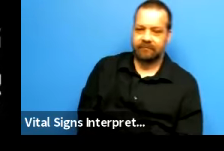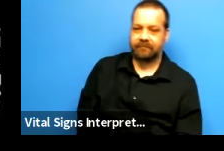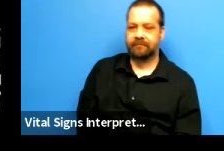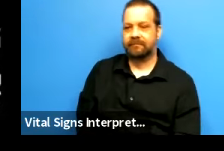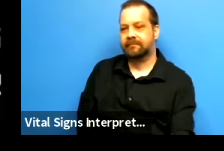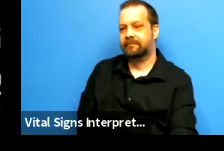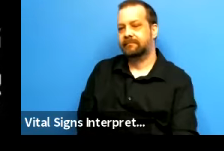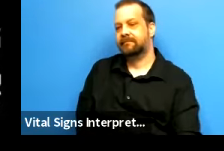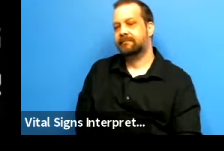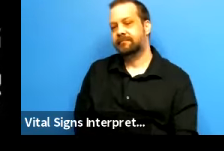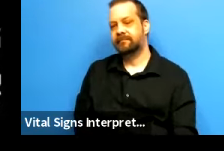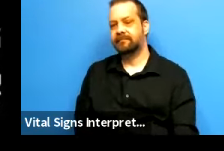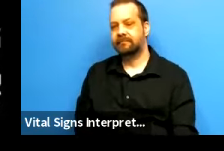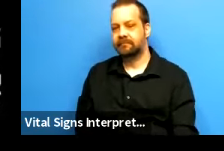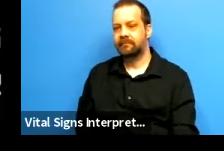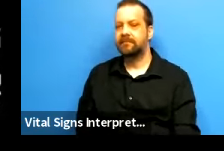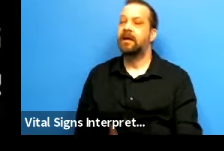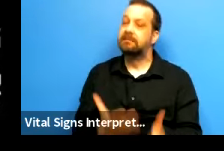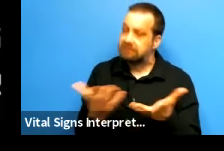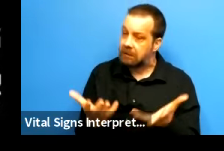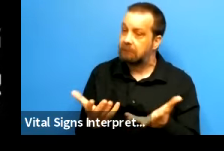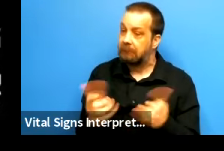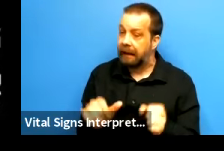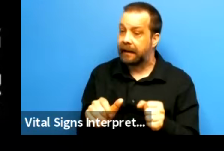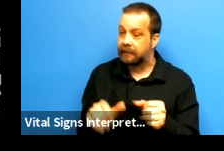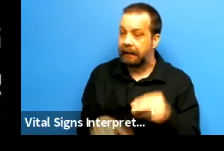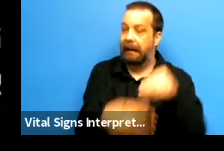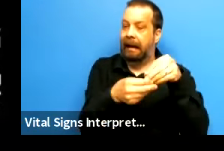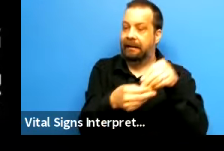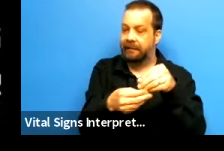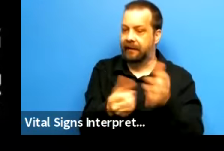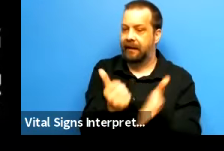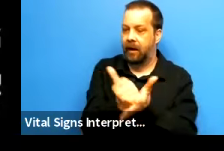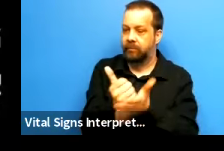There are things to make the physical workplace safer.